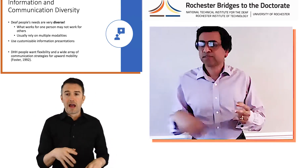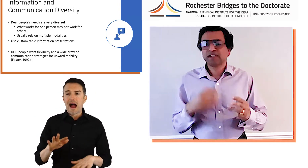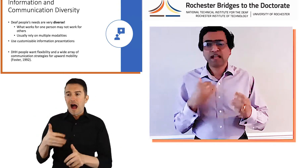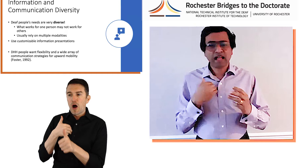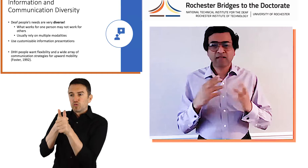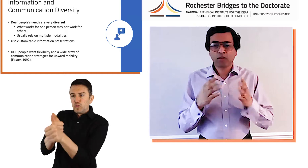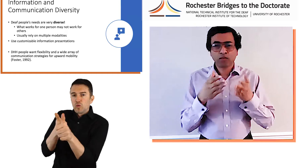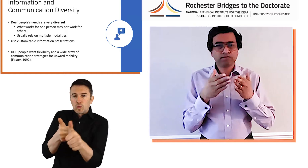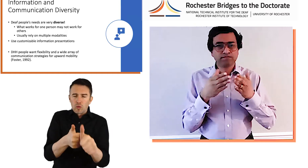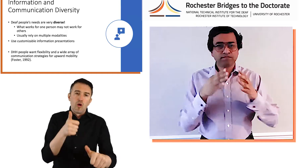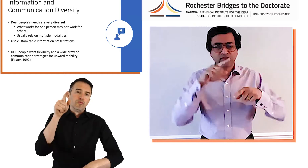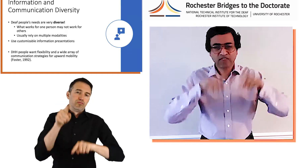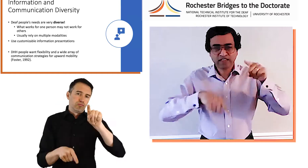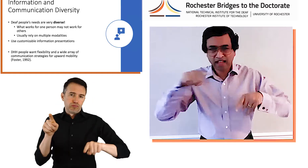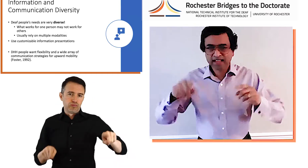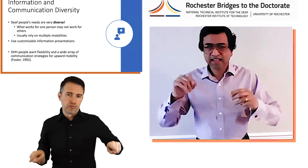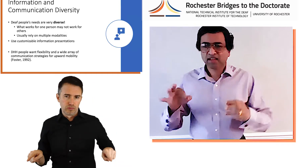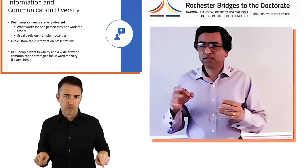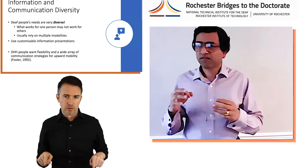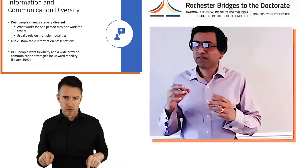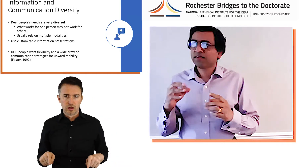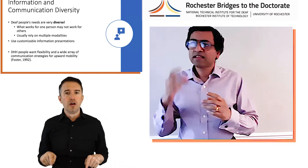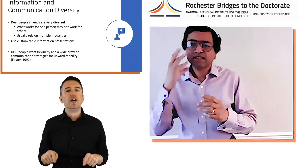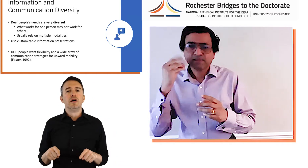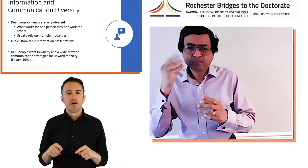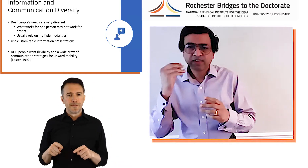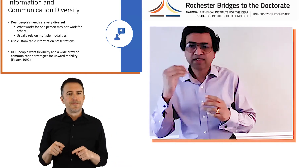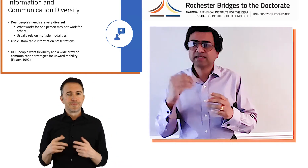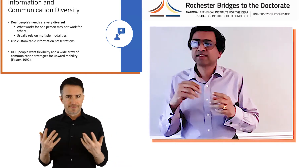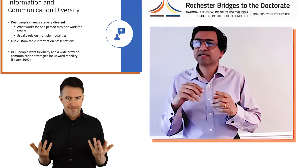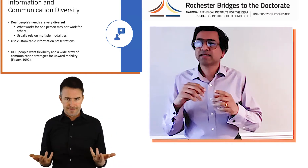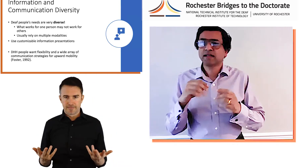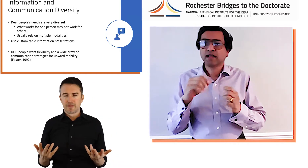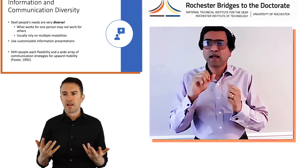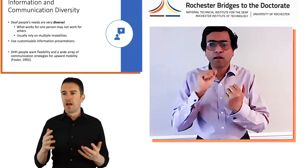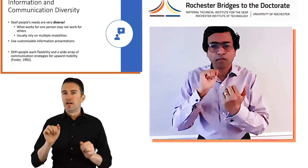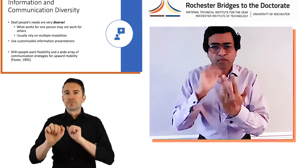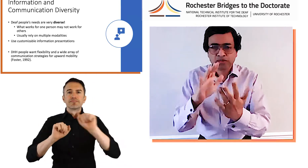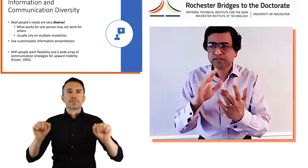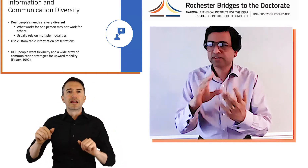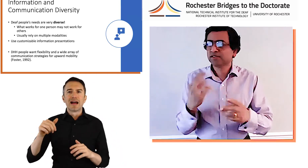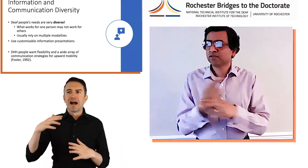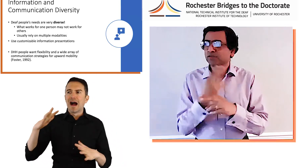a variety of approaches that are successful for them or that they prefer.